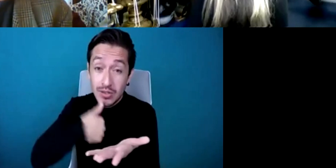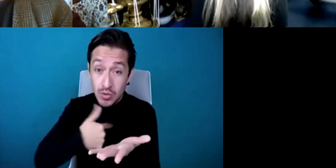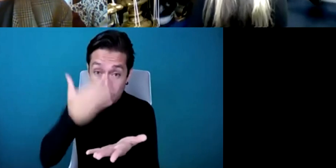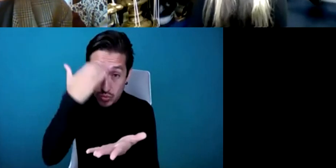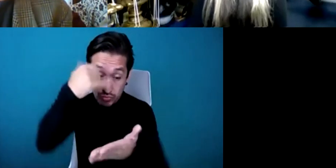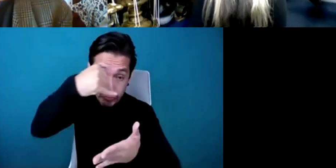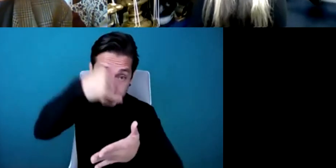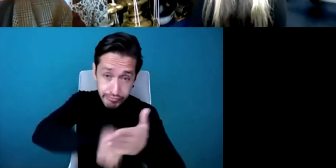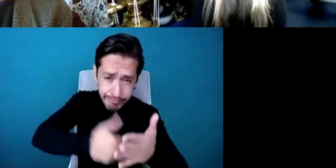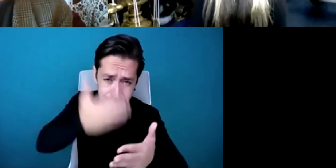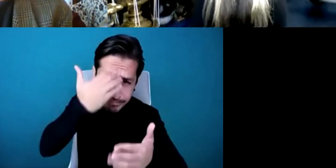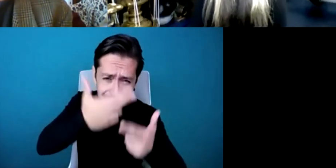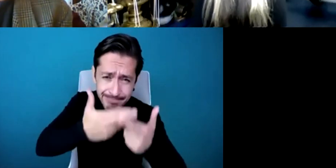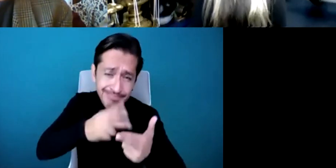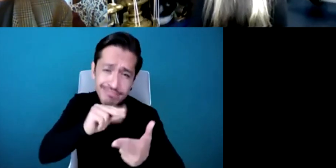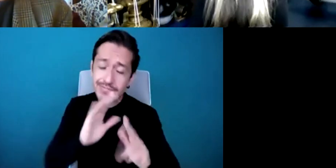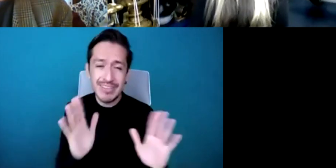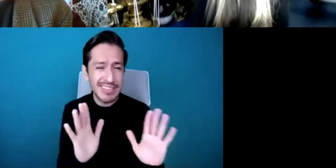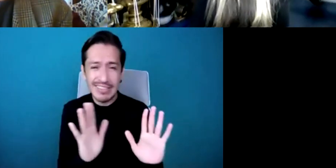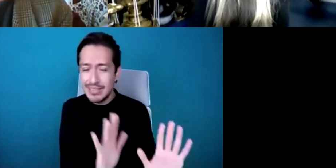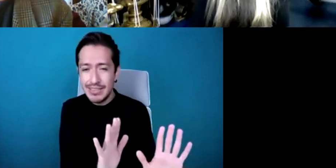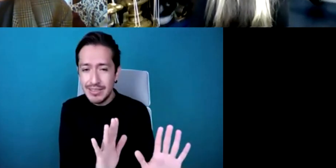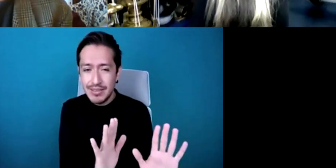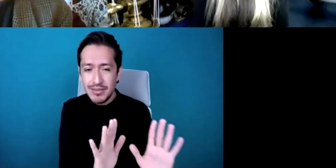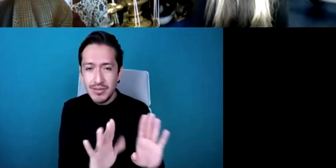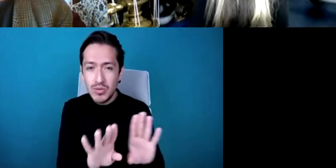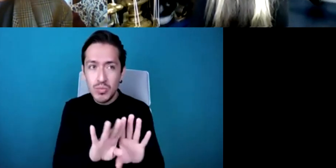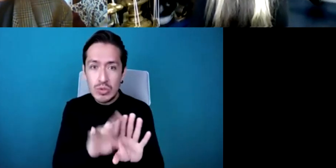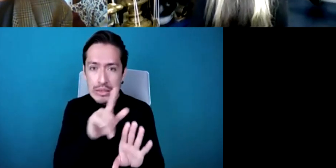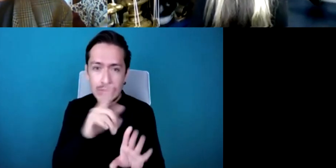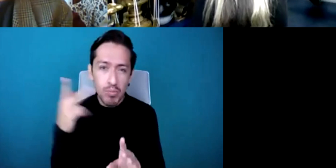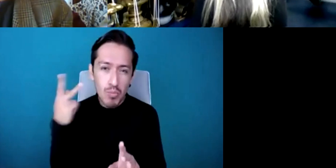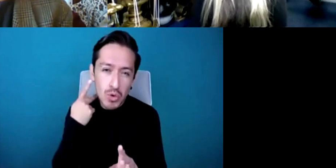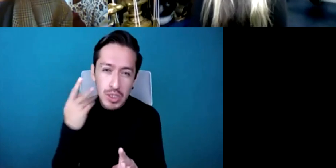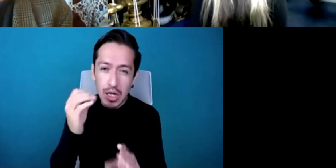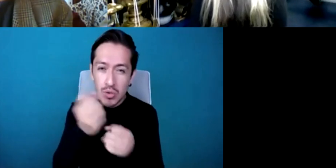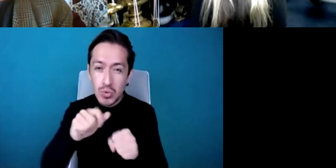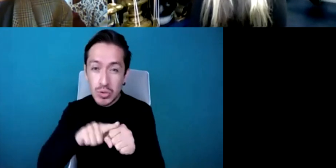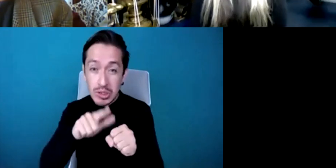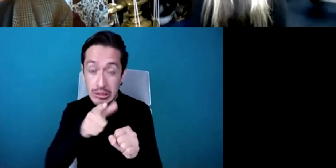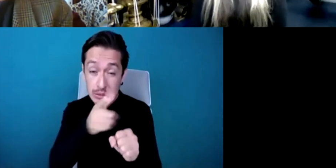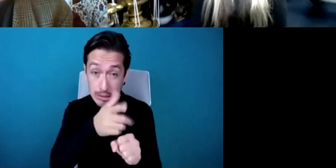and so I want to be really careful I think how I answered that but what I have noticed in my whole